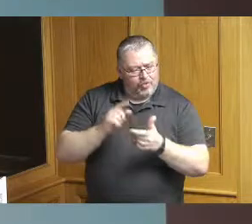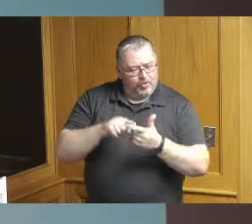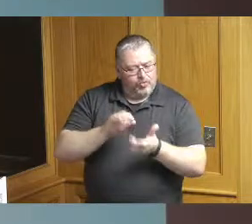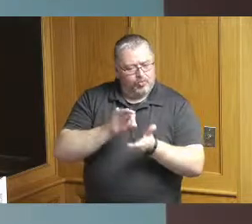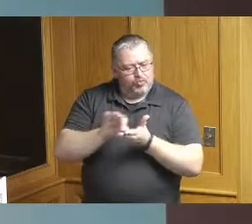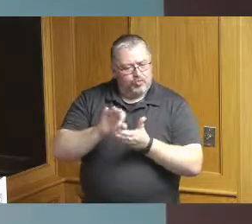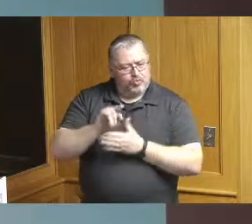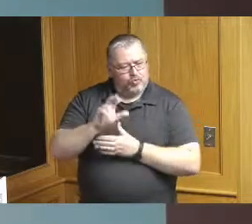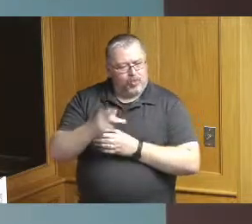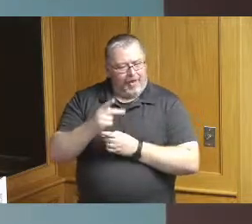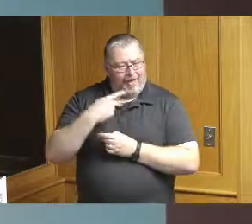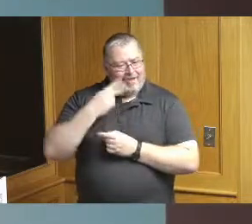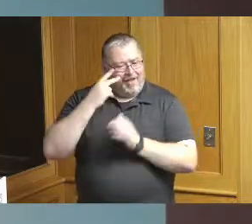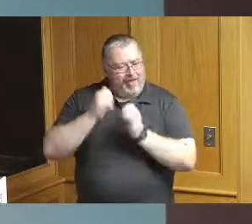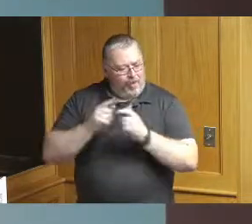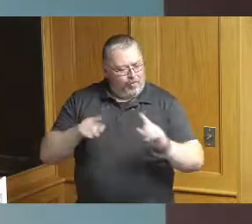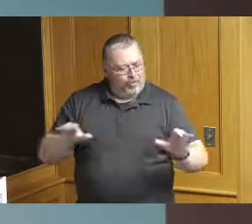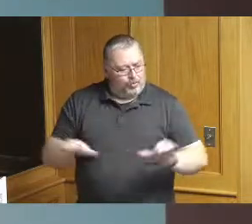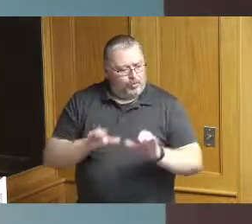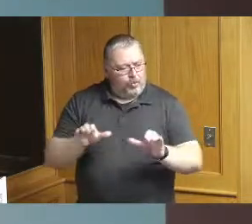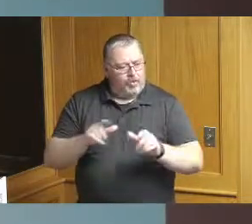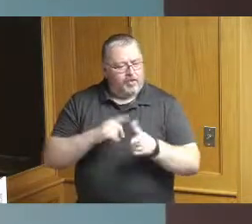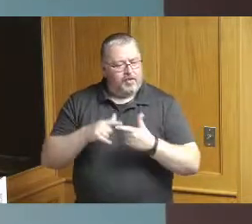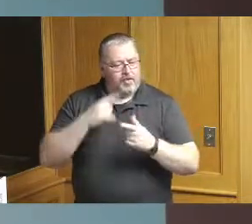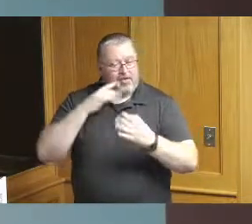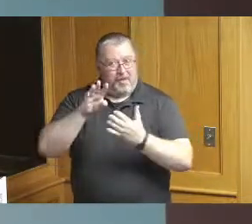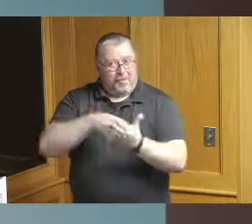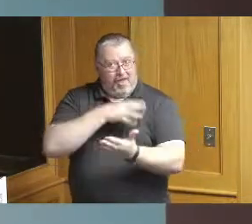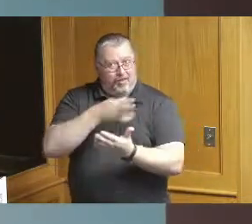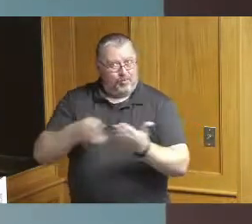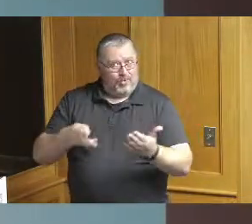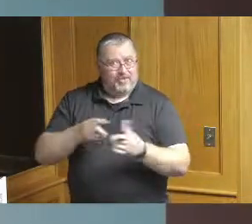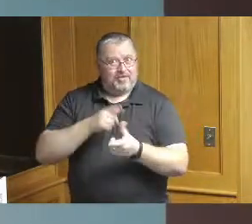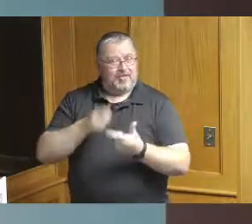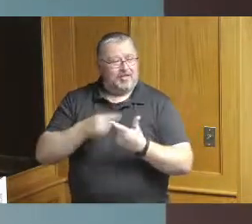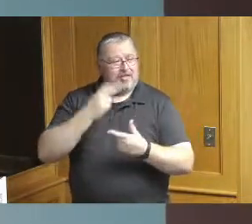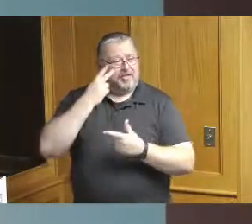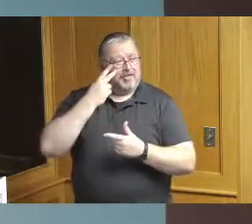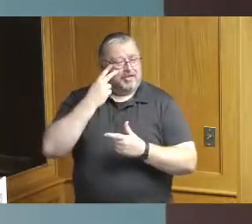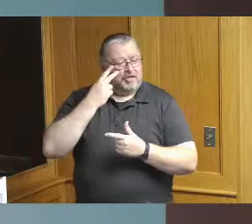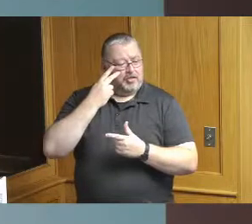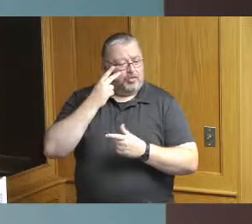how they're doing and various metrics as well as part of solutions provided by cages